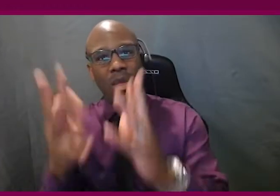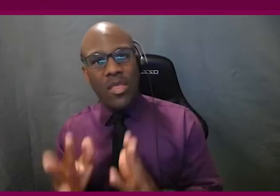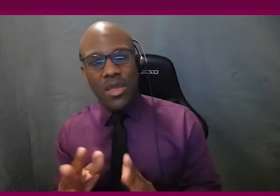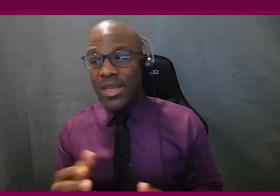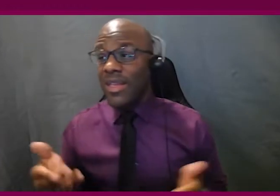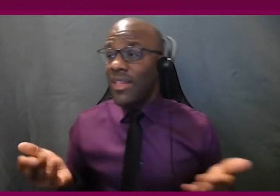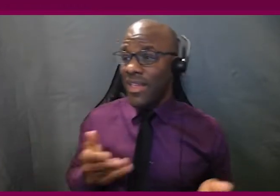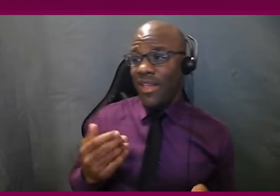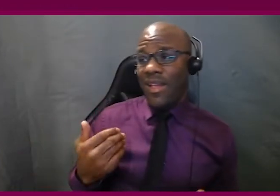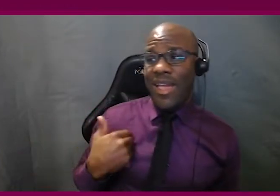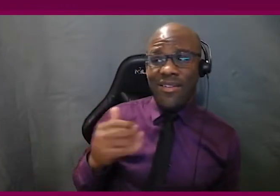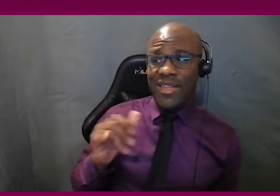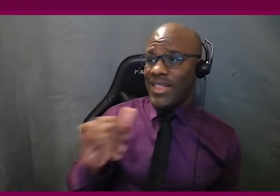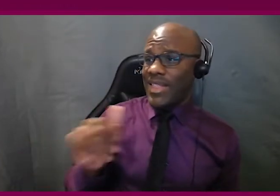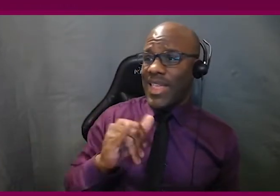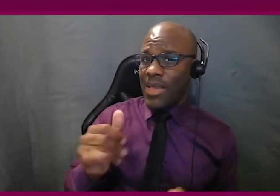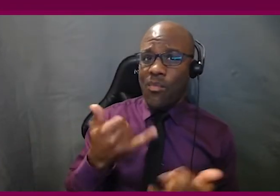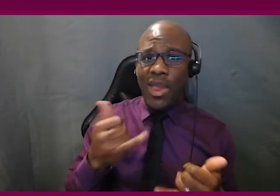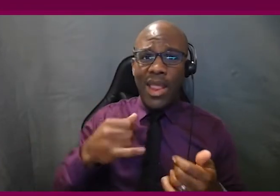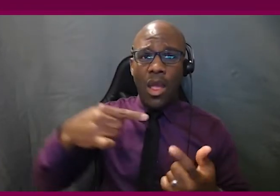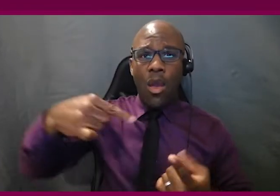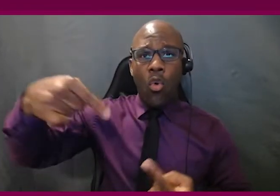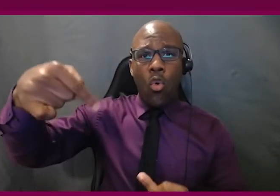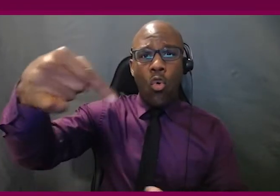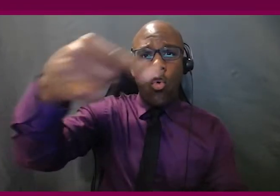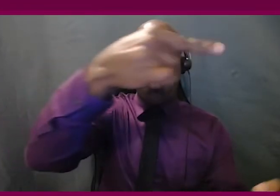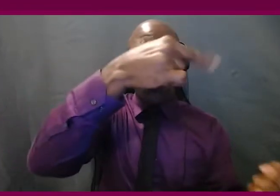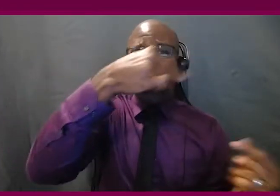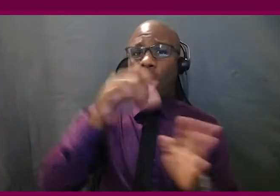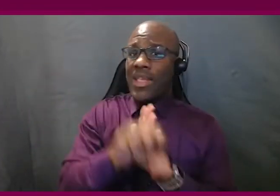And here too, we have some weather issues going on. We're in tornado season right now.